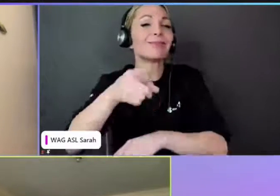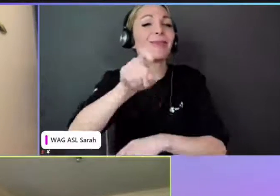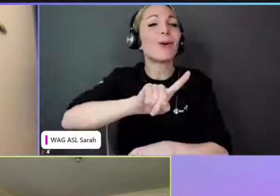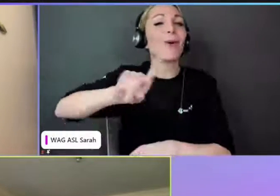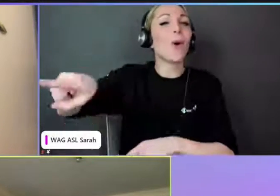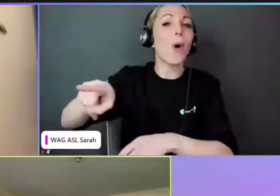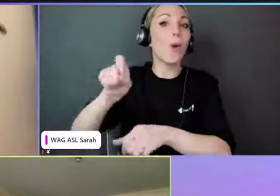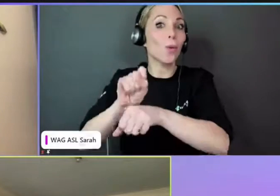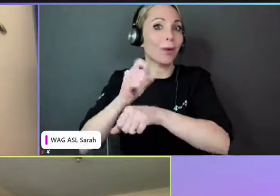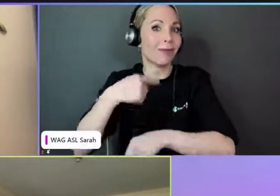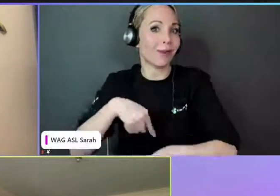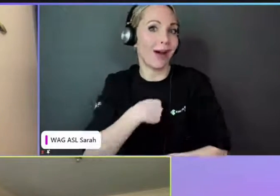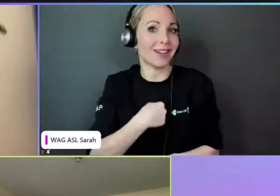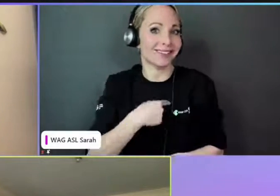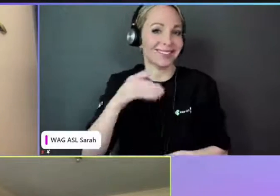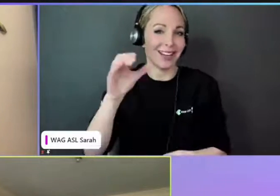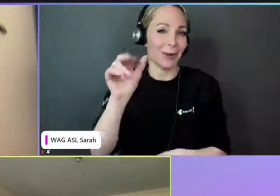"Does it integrate with Rally?"